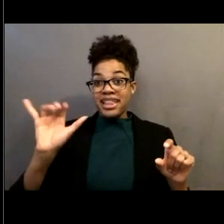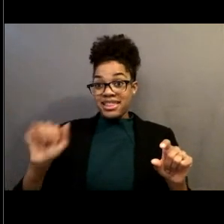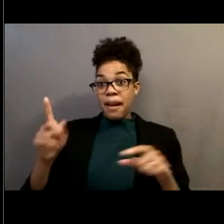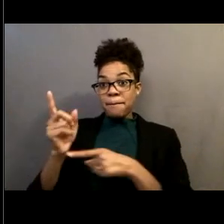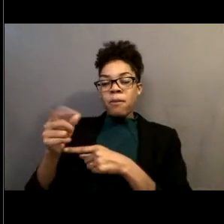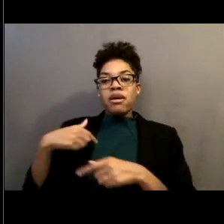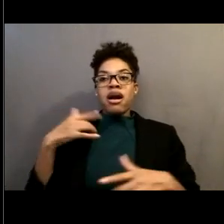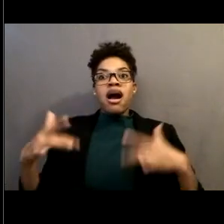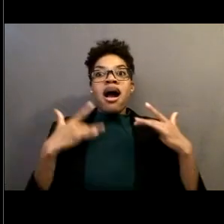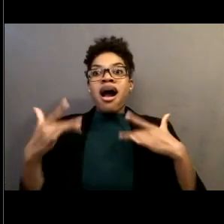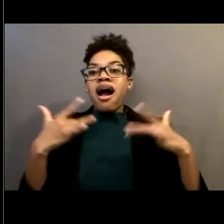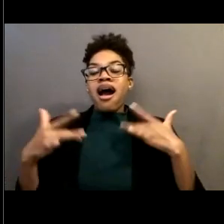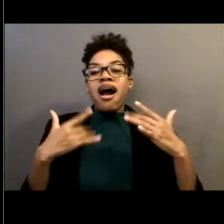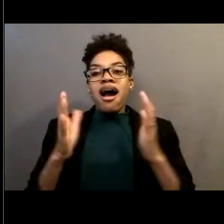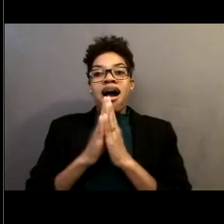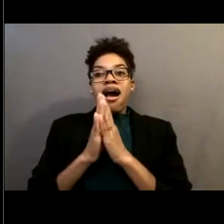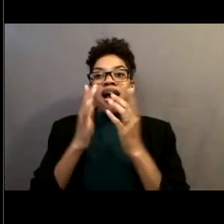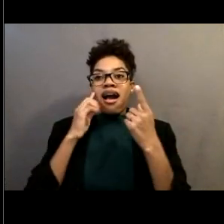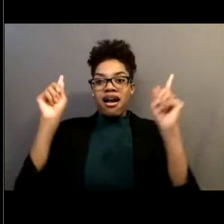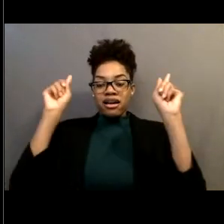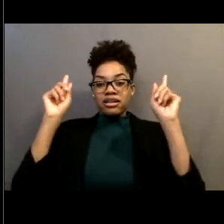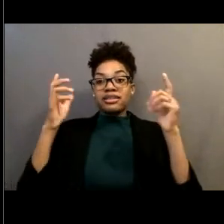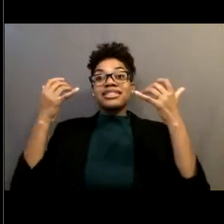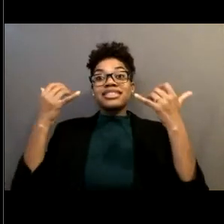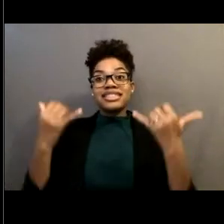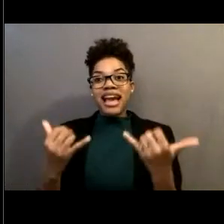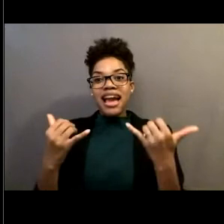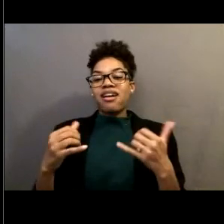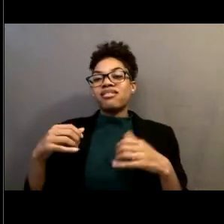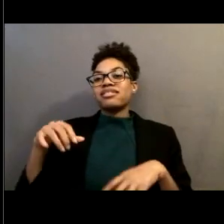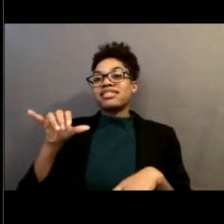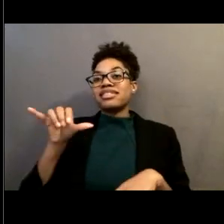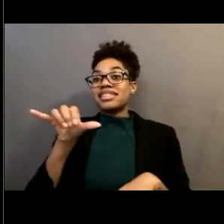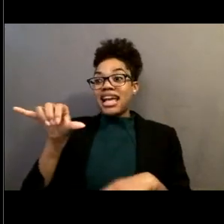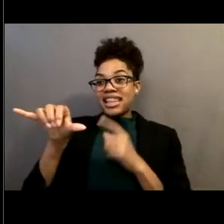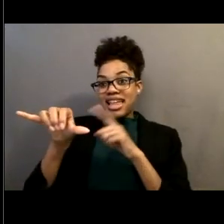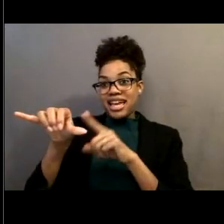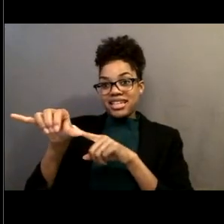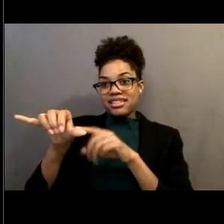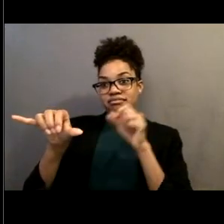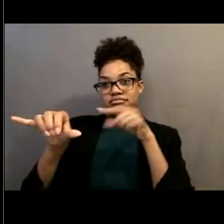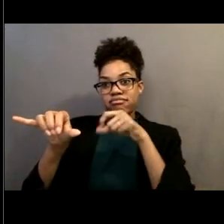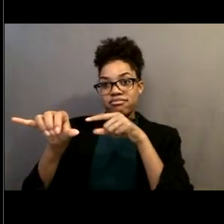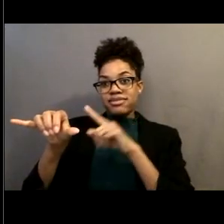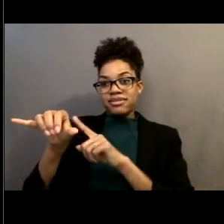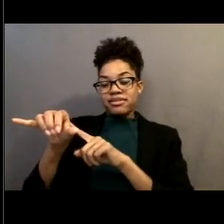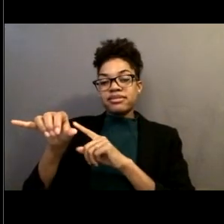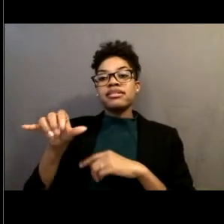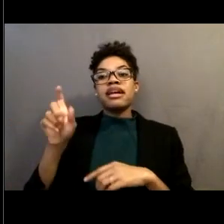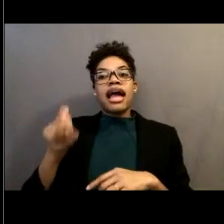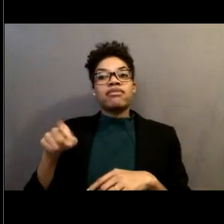But then now the satellite itself has to be put through its paces. It has to be turned on and tested. I'm going to talk a little bit more